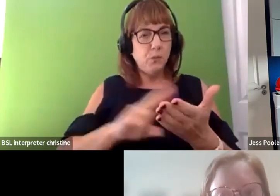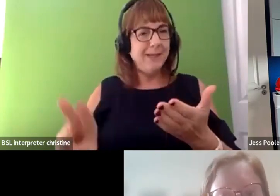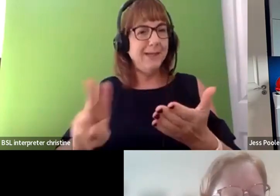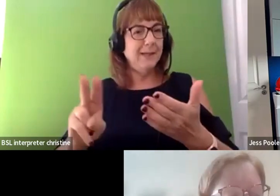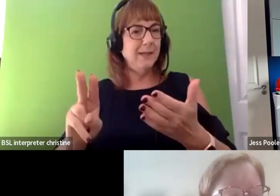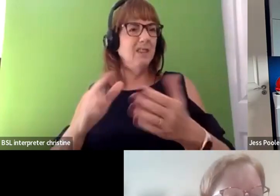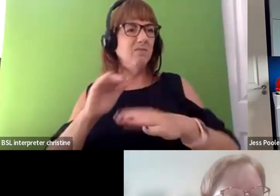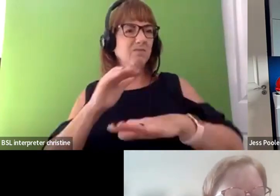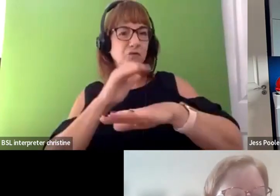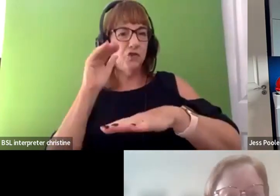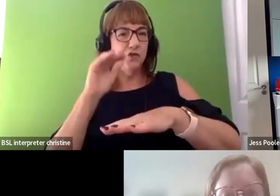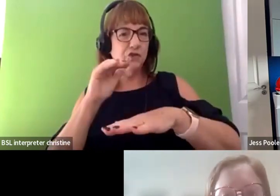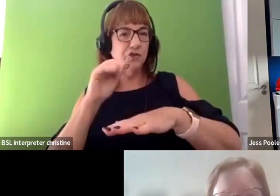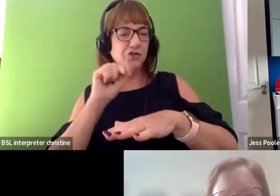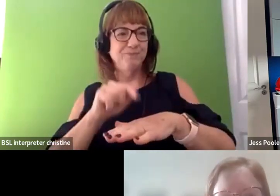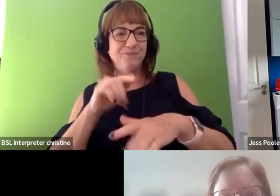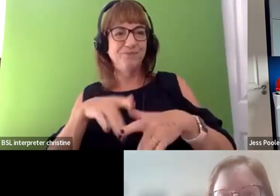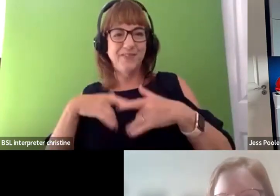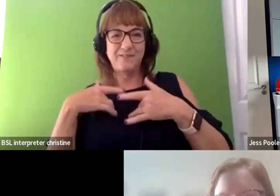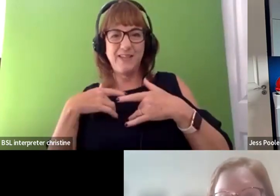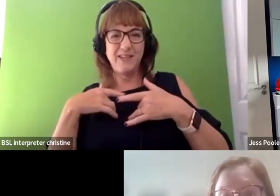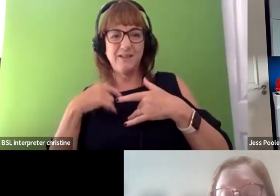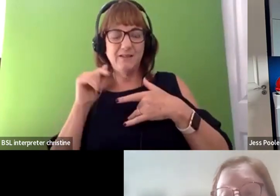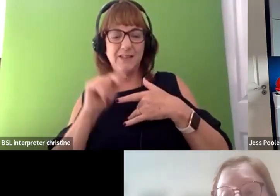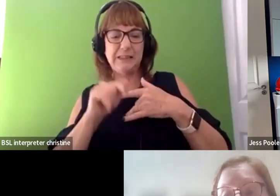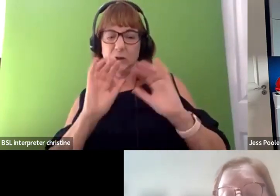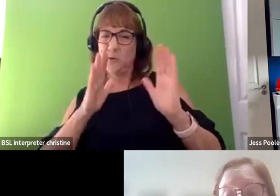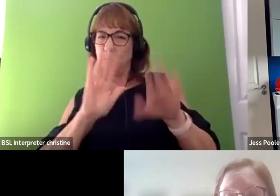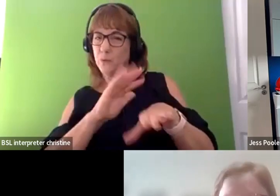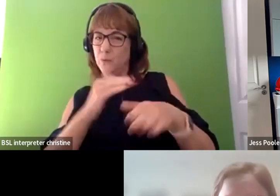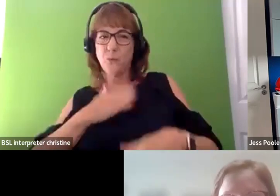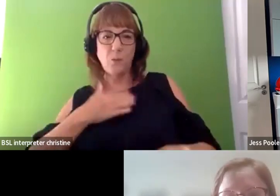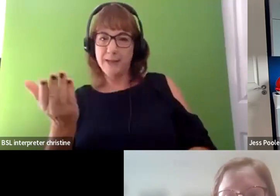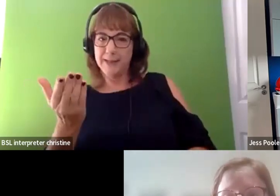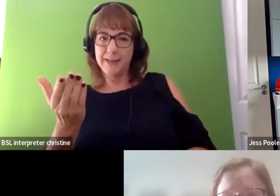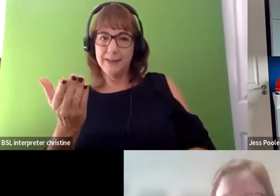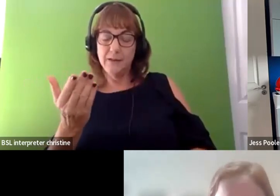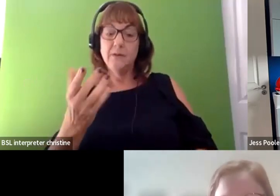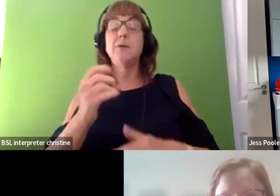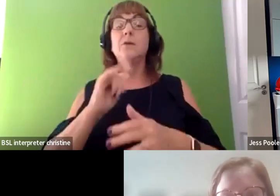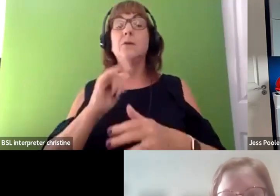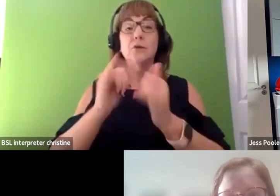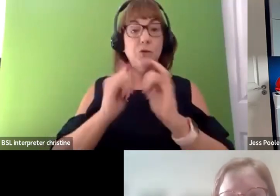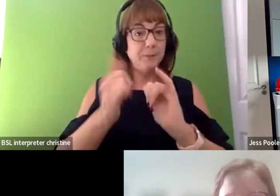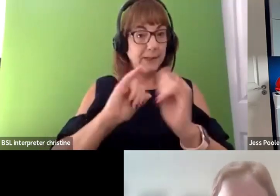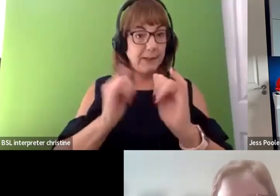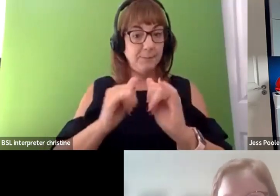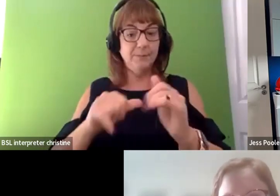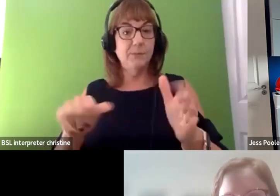it's like the volume turned up. So also in terms of our hearing we know that rhythmic, steady, calm